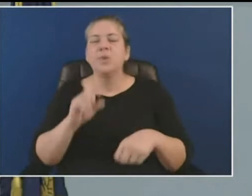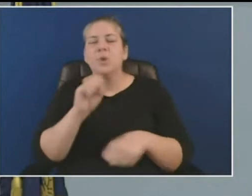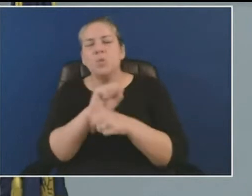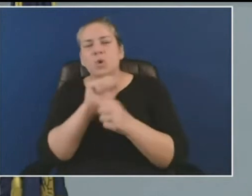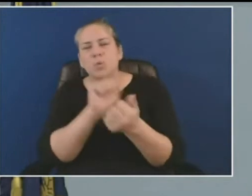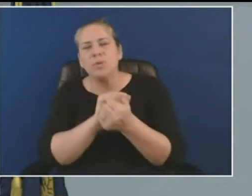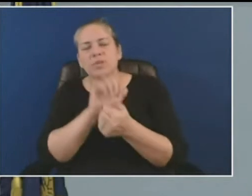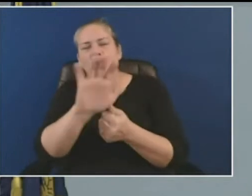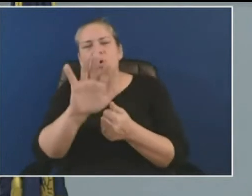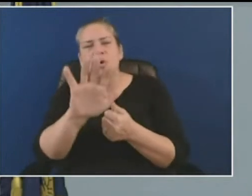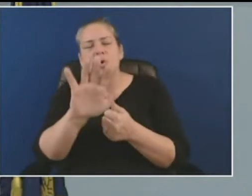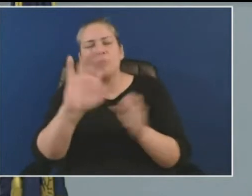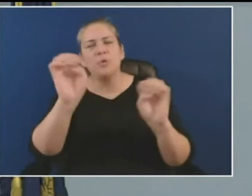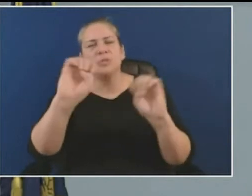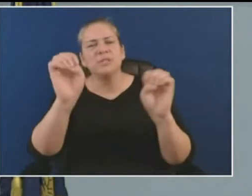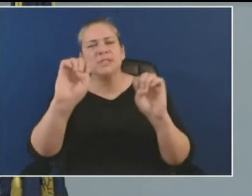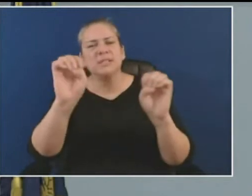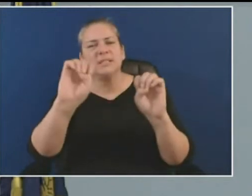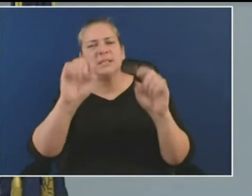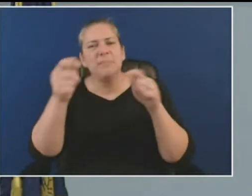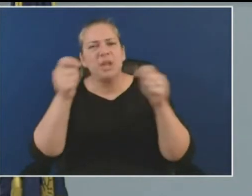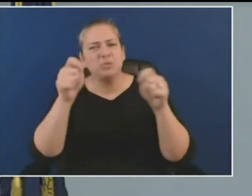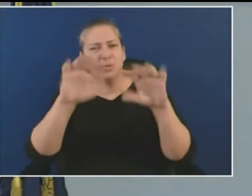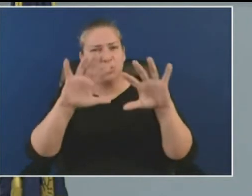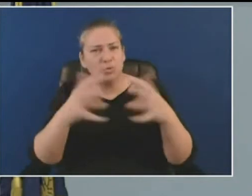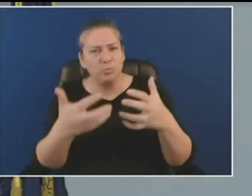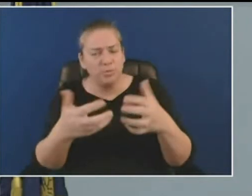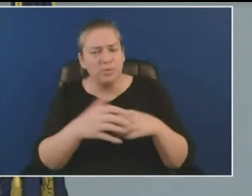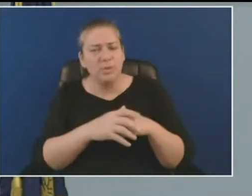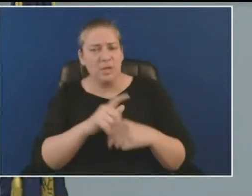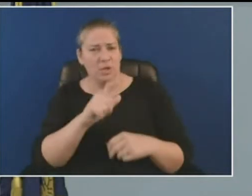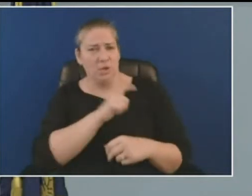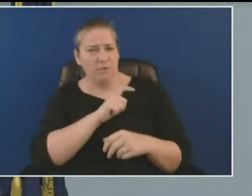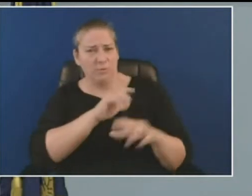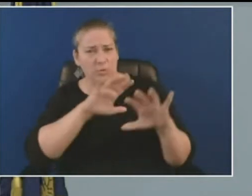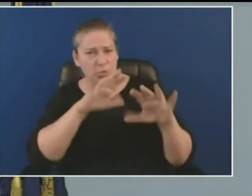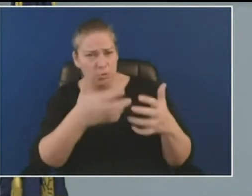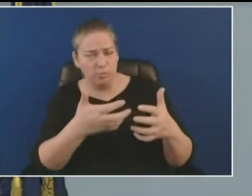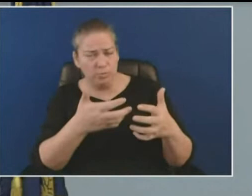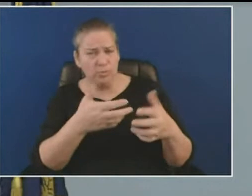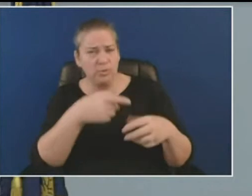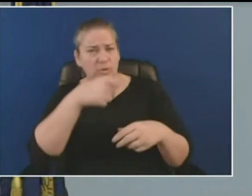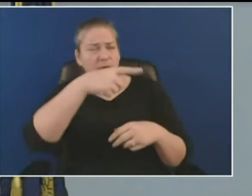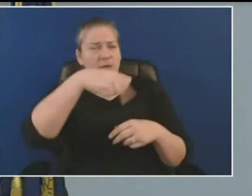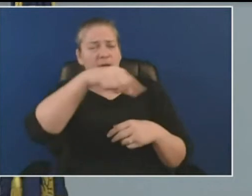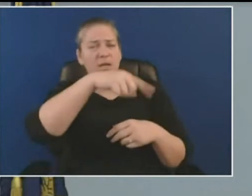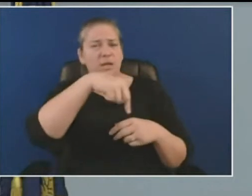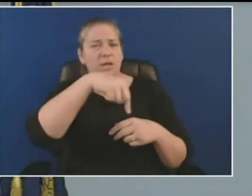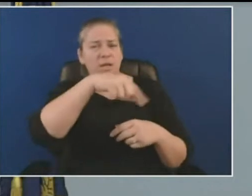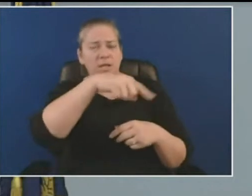Management and law enforcement those out doing the work. The National Guard when they're going